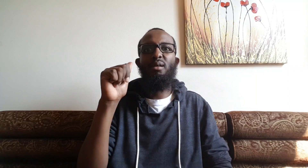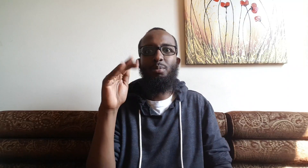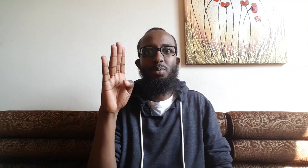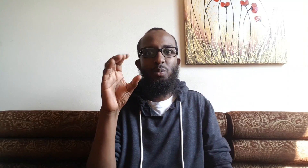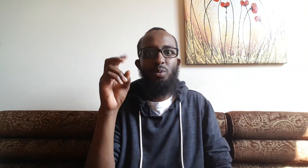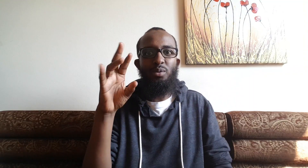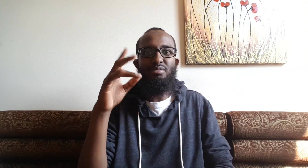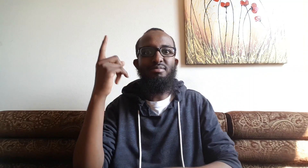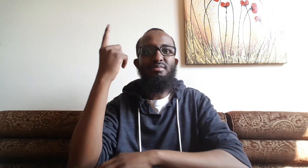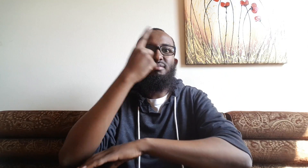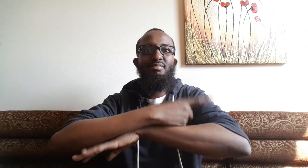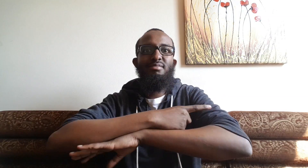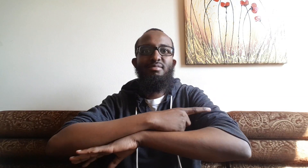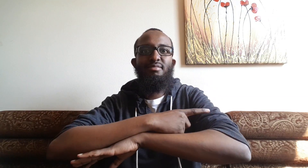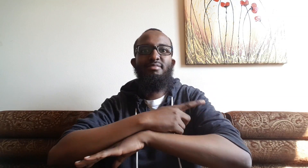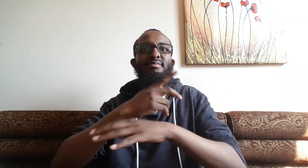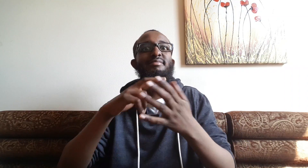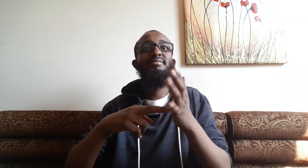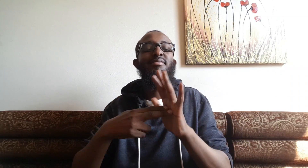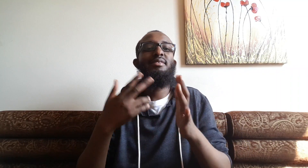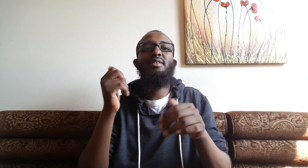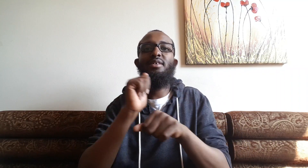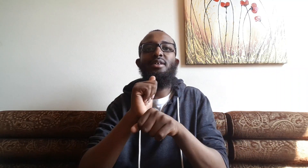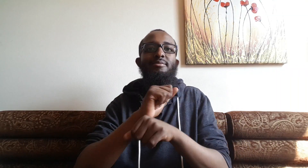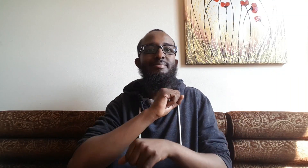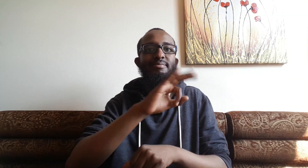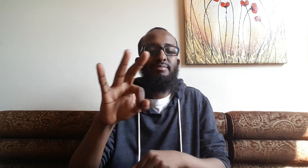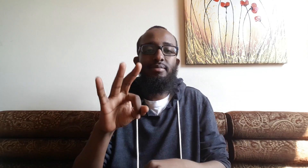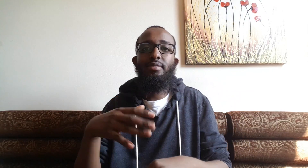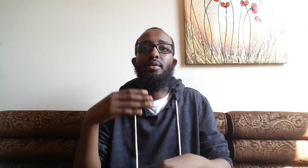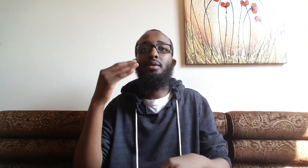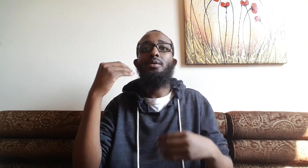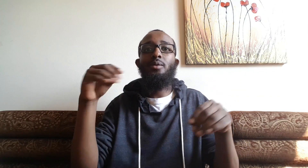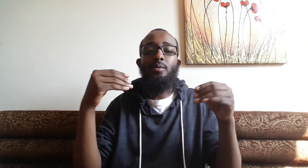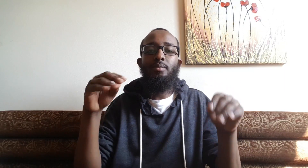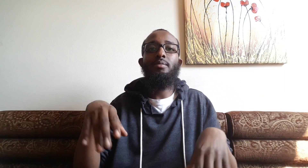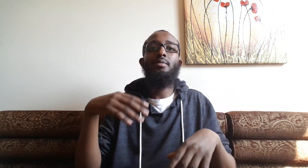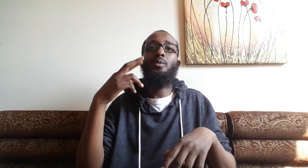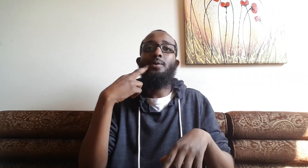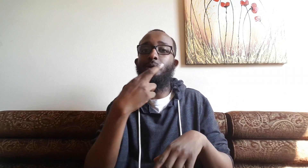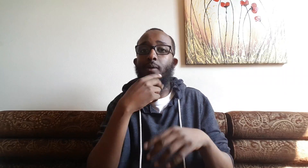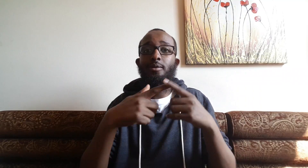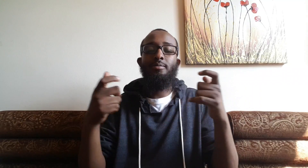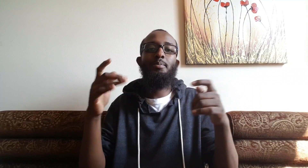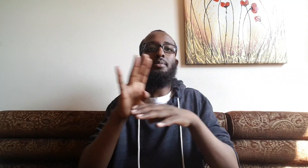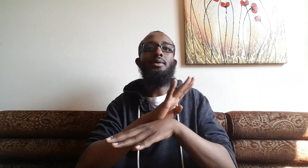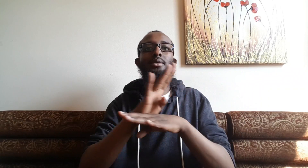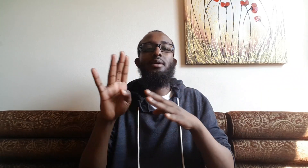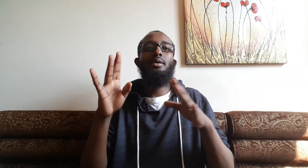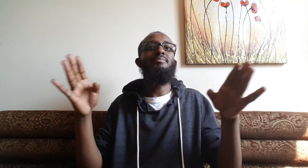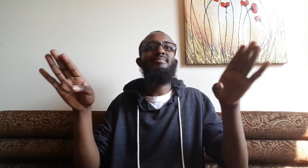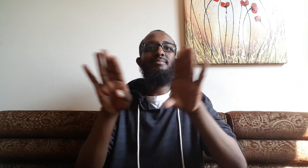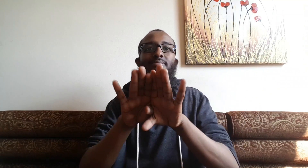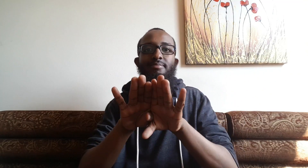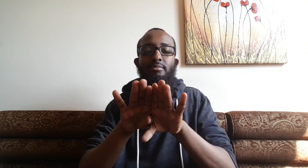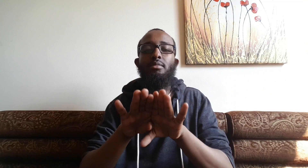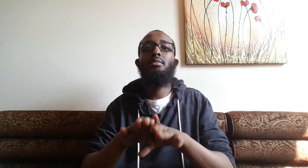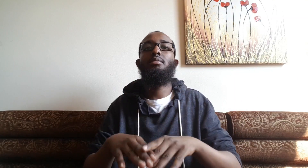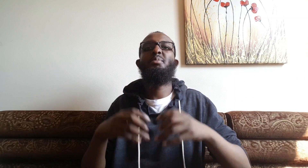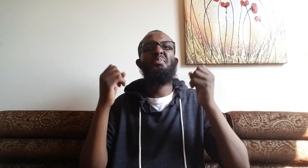Today is Labour Day. Which means no work. And the stores/restaurants are not open due to the long-weekend holiday Business places are closed.